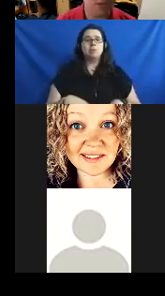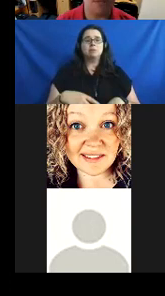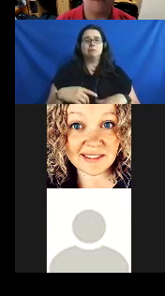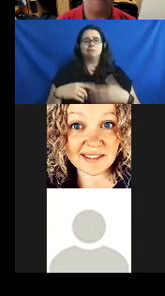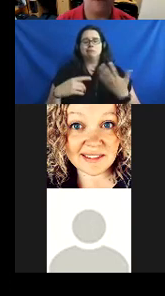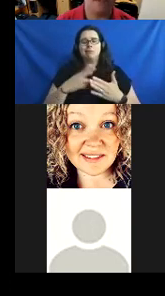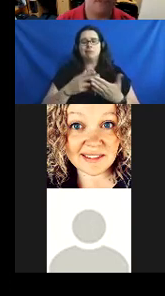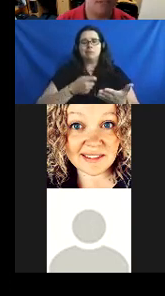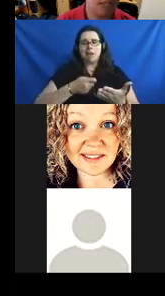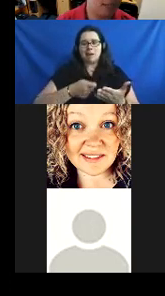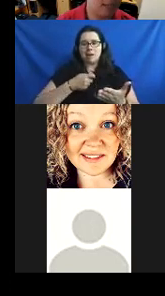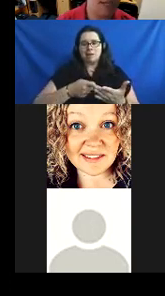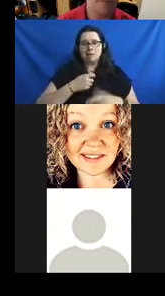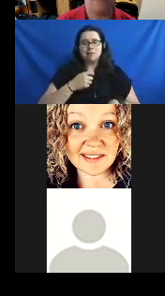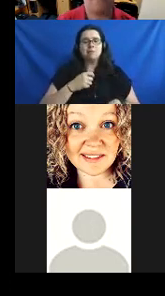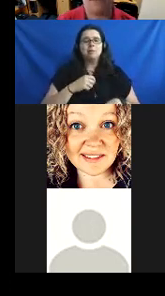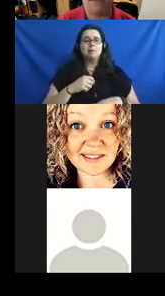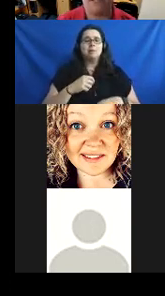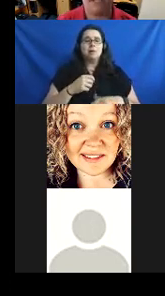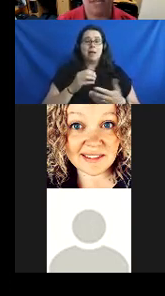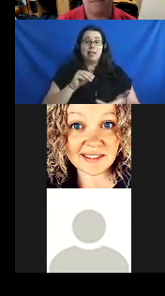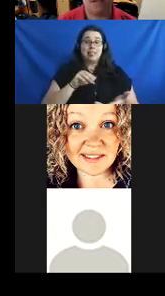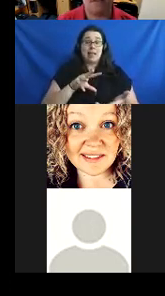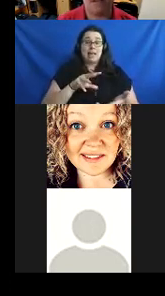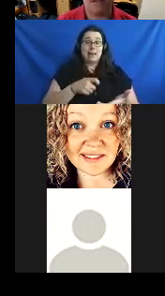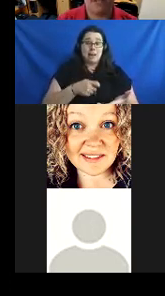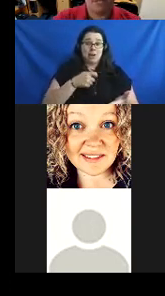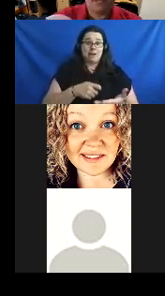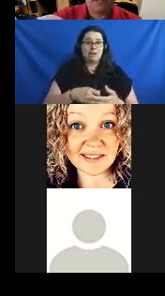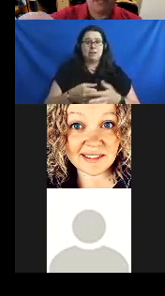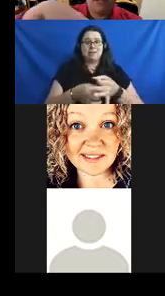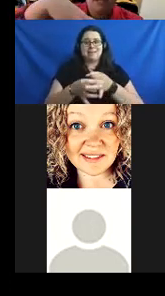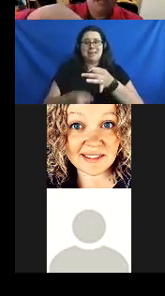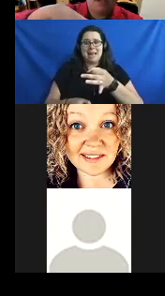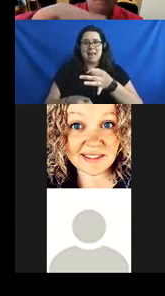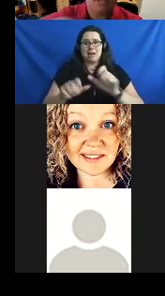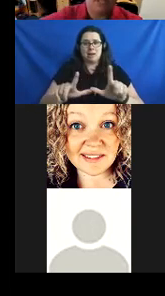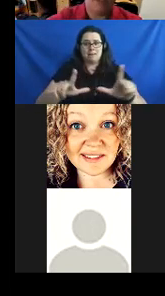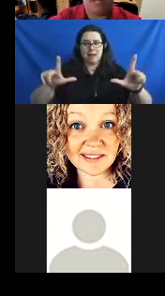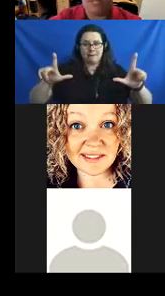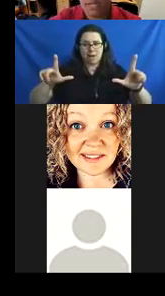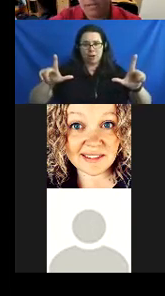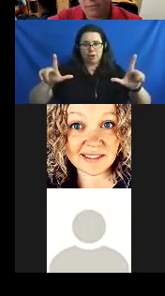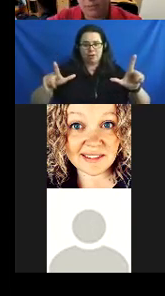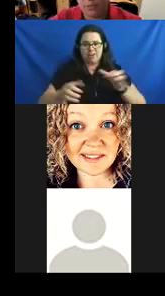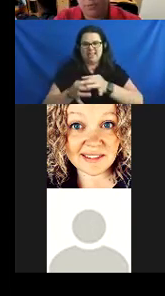MAGNIFIERS, LIGHTED MAGNIFIERS, STAND MAGNIFIERS THAT BASICALLY THEY ARE ON A STAND AND AS YOU MOVE THEM IT